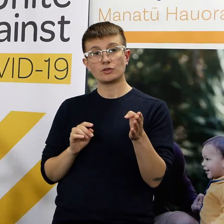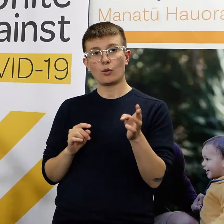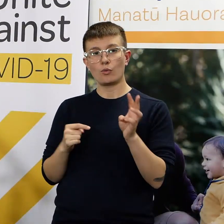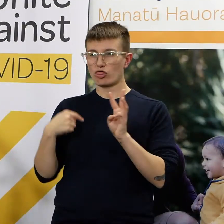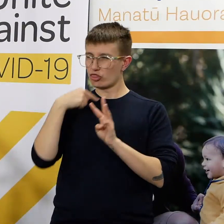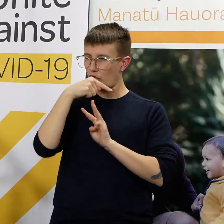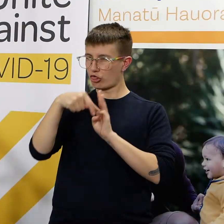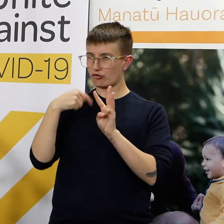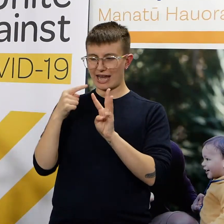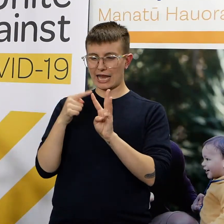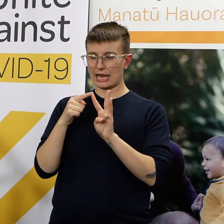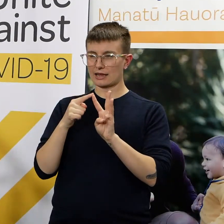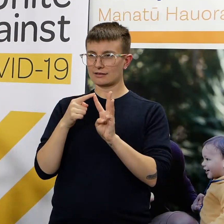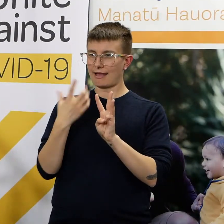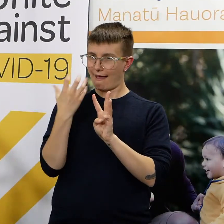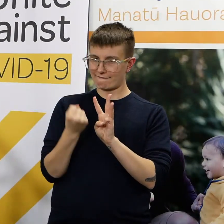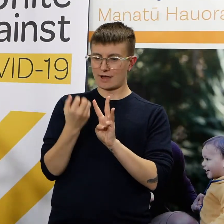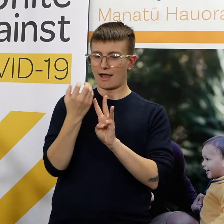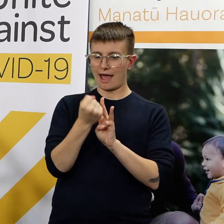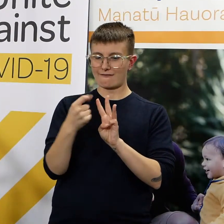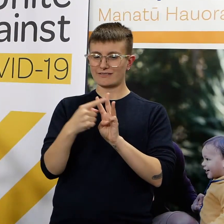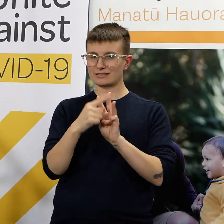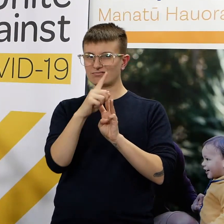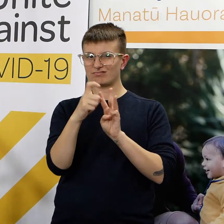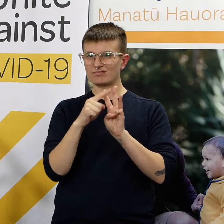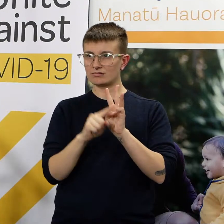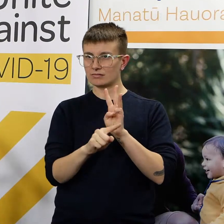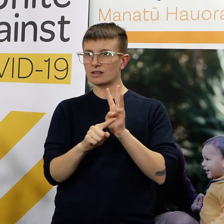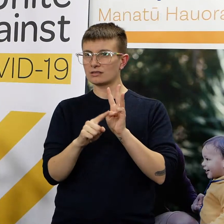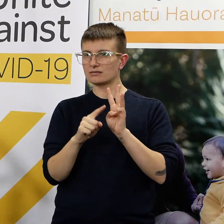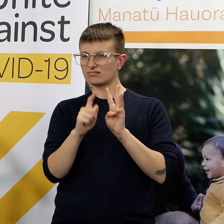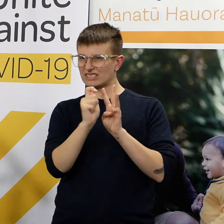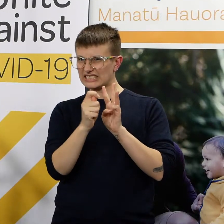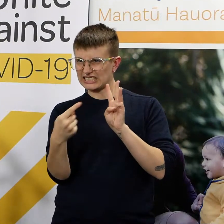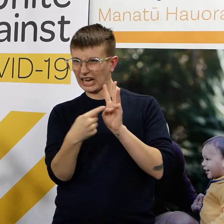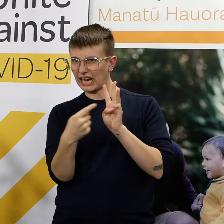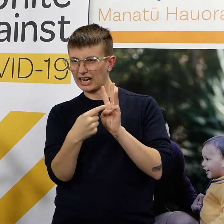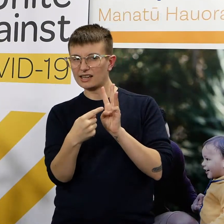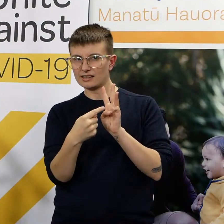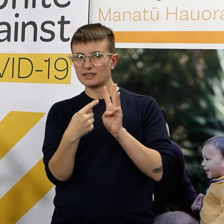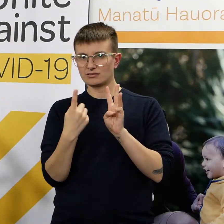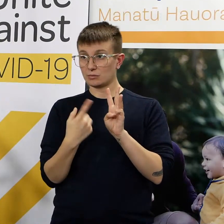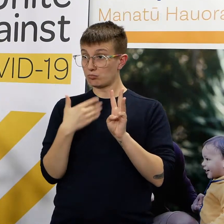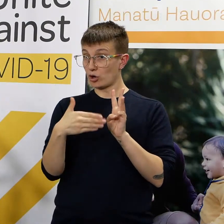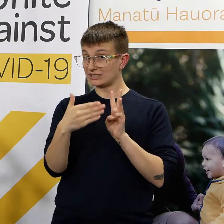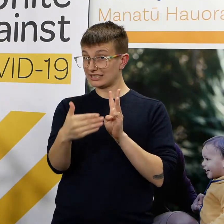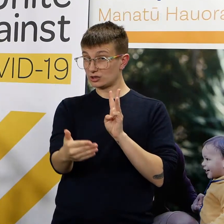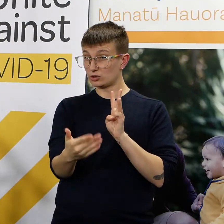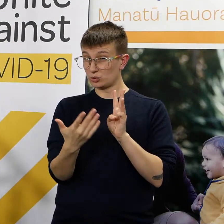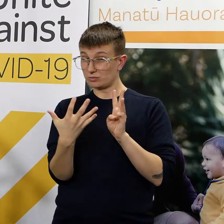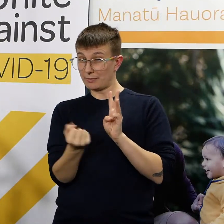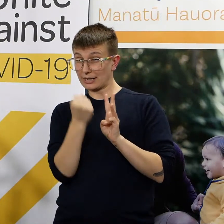that they do test positive latter? The family member. Yes. So recalling that the women only arrived in the Wellington